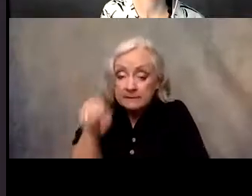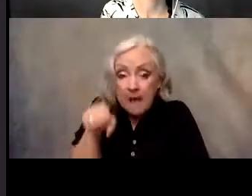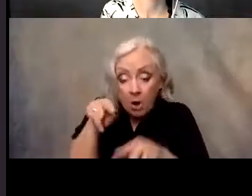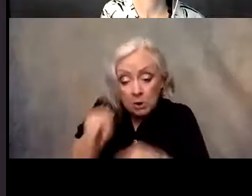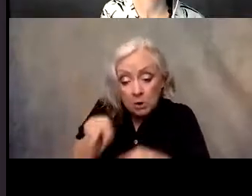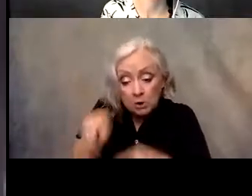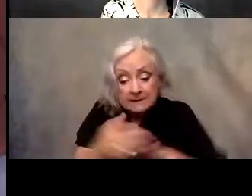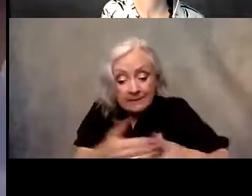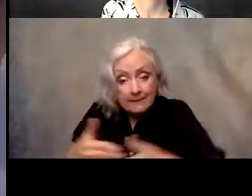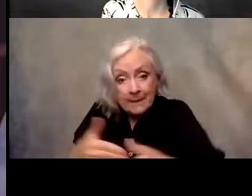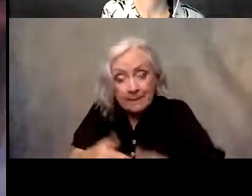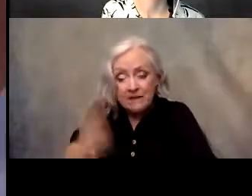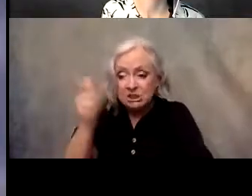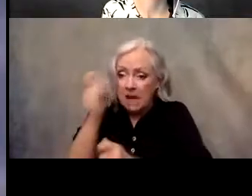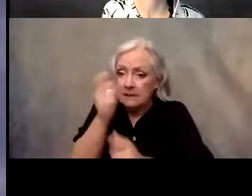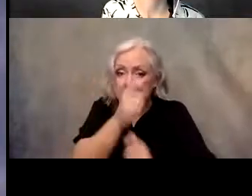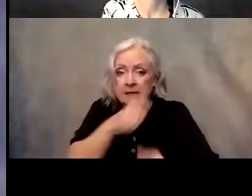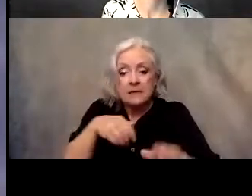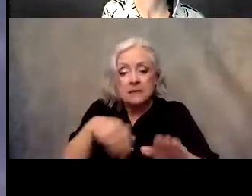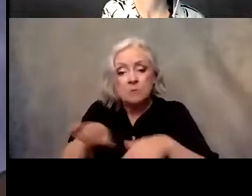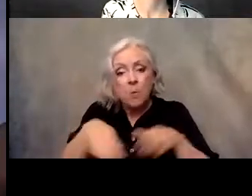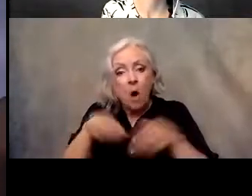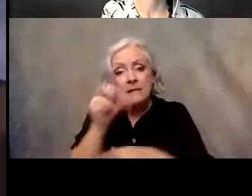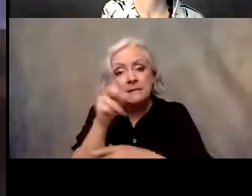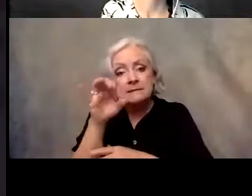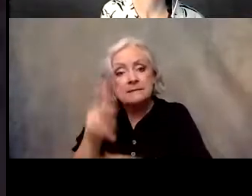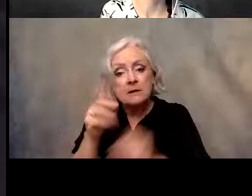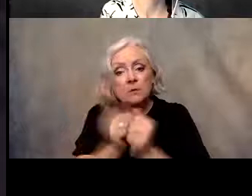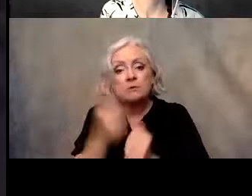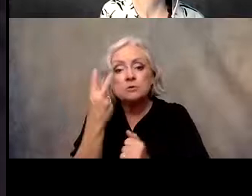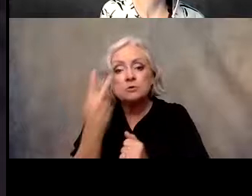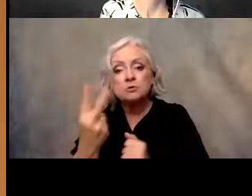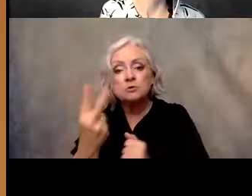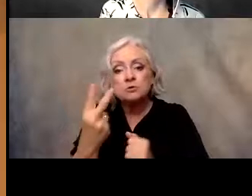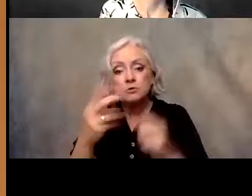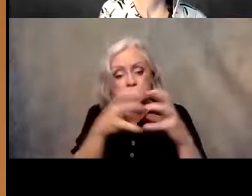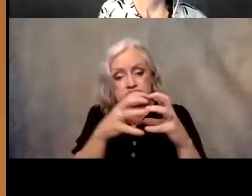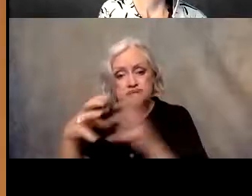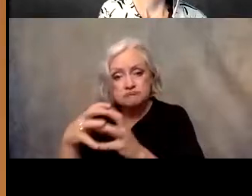which has two melons tied to it. [Narrator] Simba swats his paws